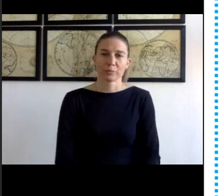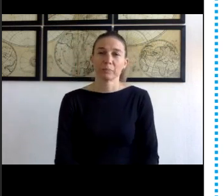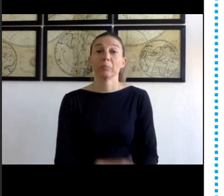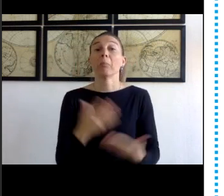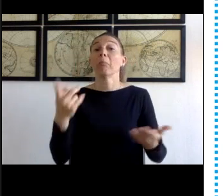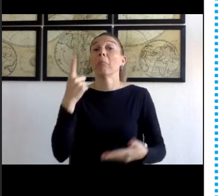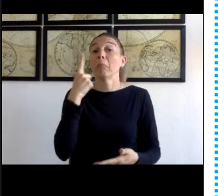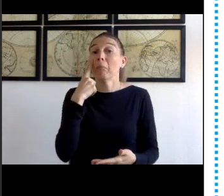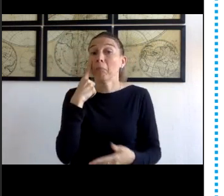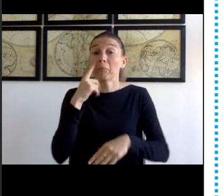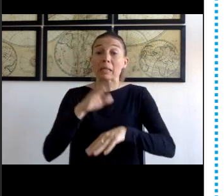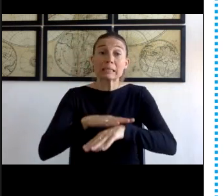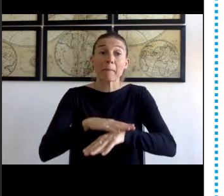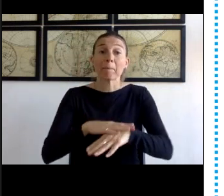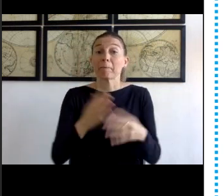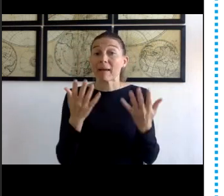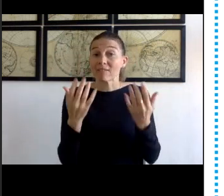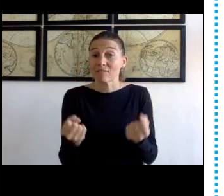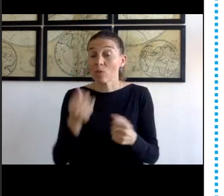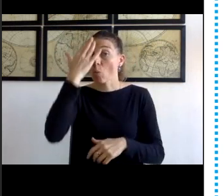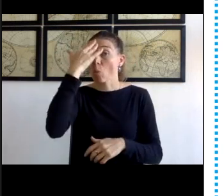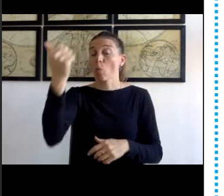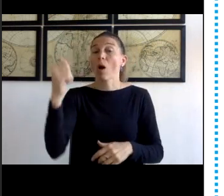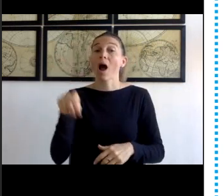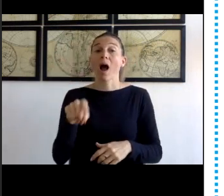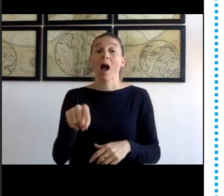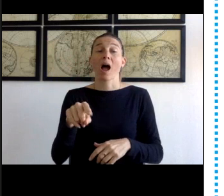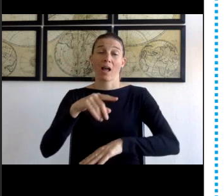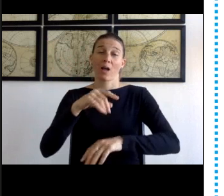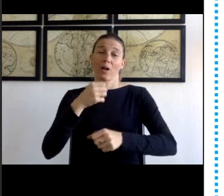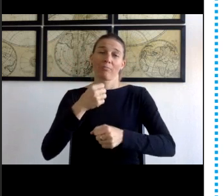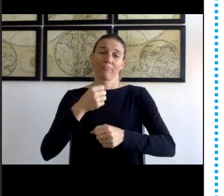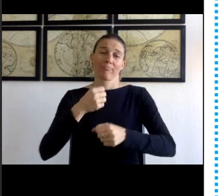because we're limited to one hour, we'll follow-up with you by email